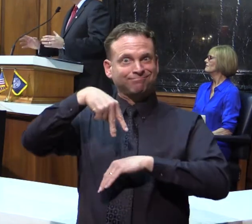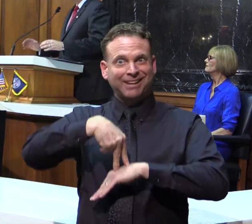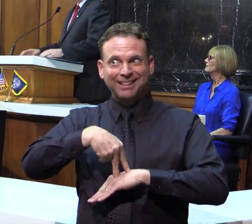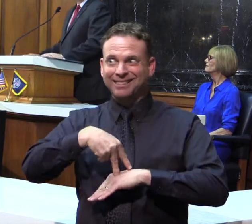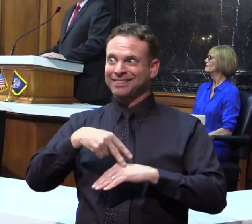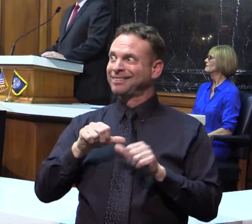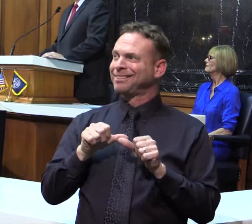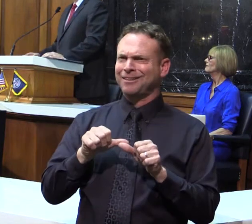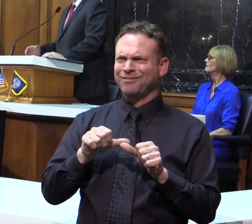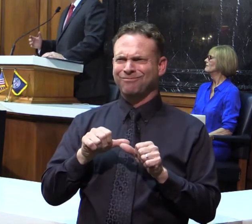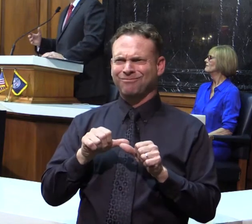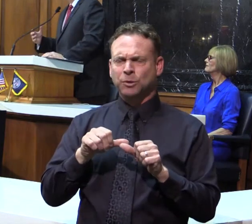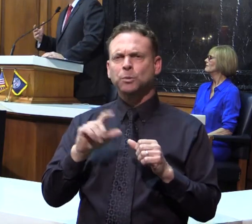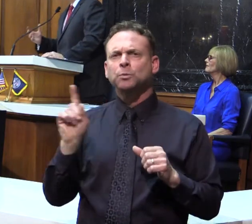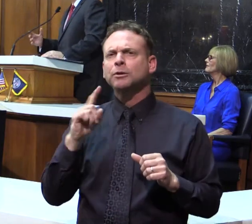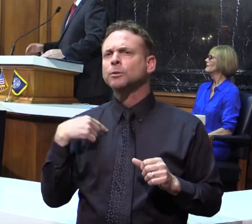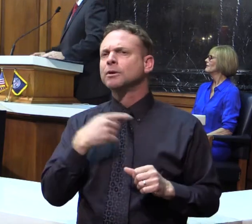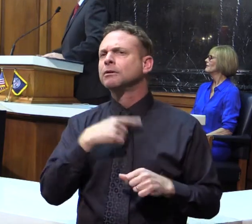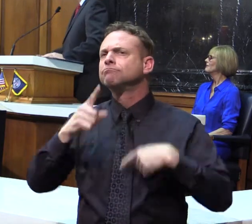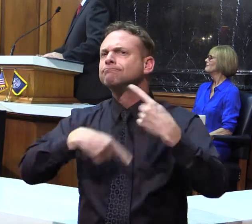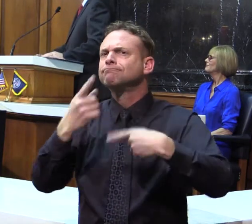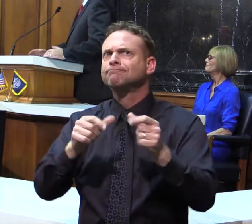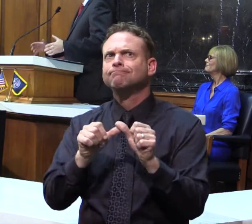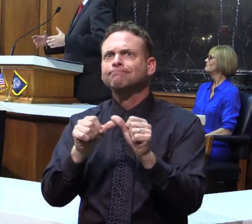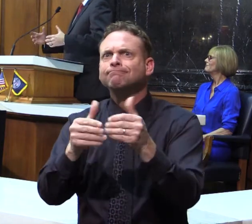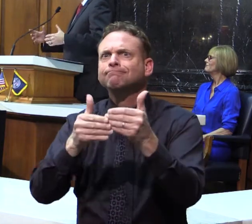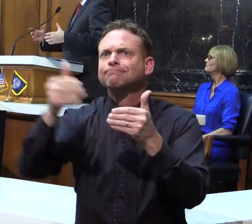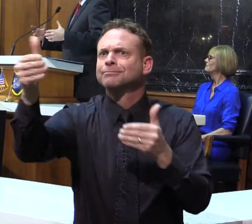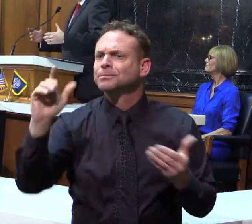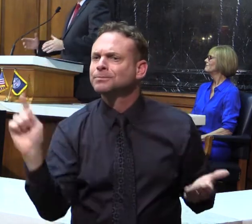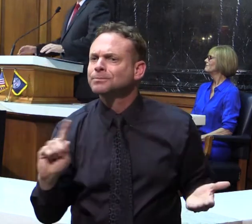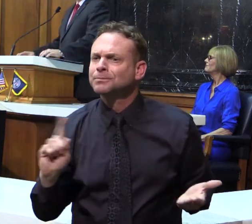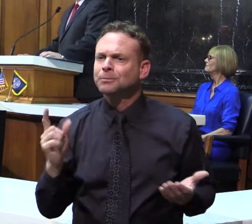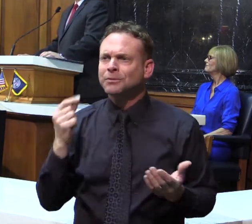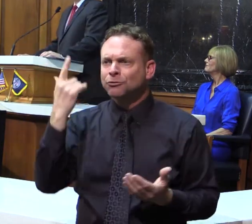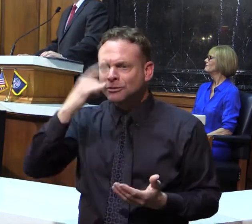We continue to operate within an honestly balanced budget … we have a Triple-A credit